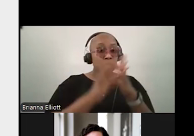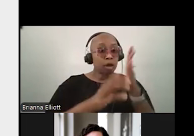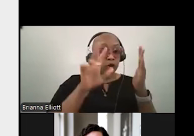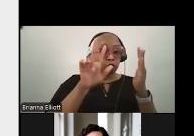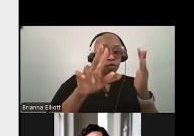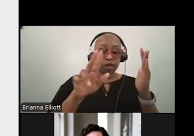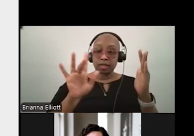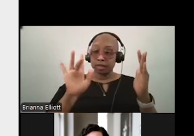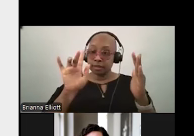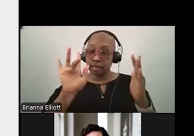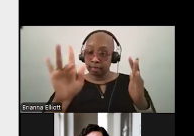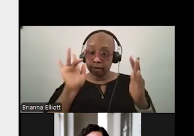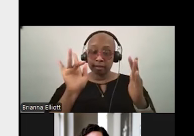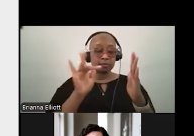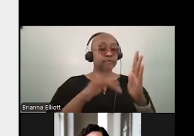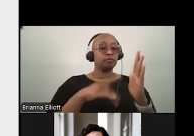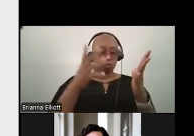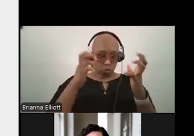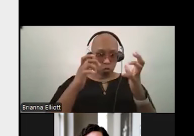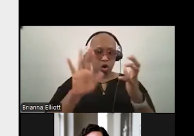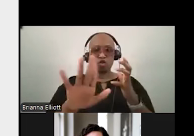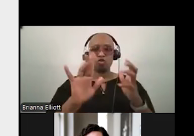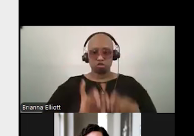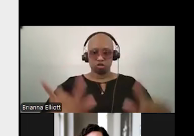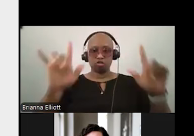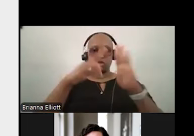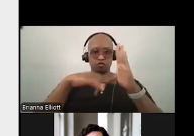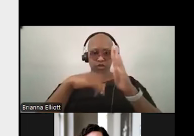straight to it. You want your screen reader to be able to do the same thing. There's no reason